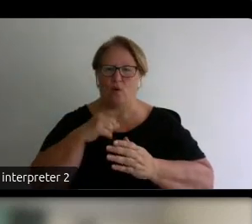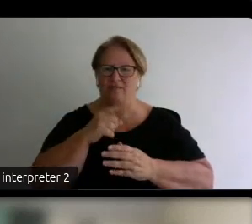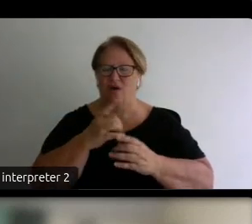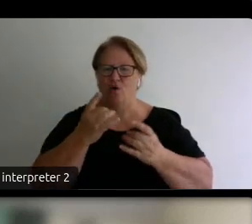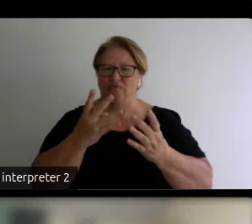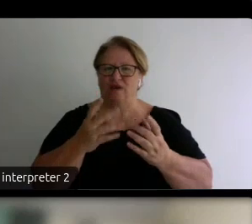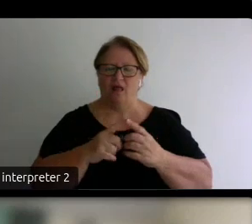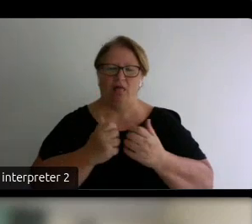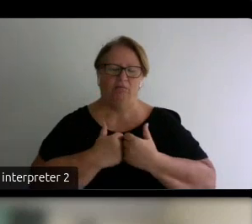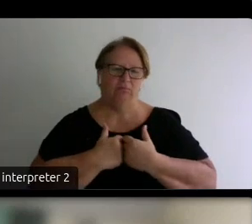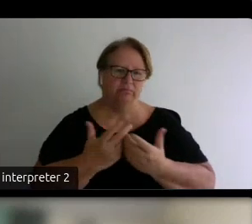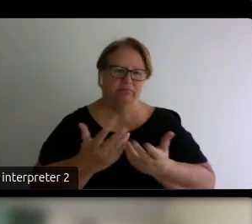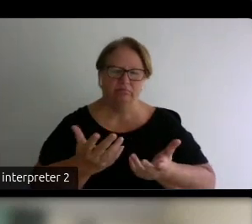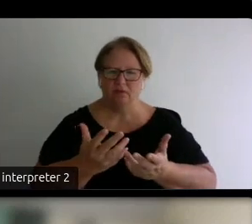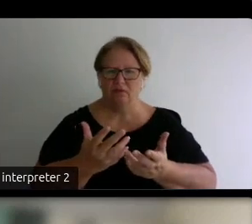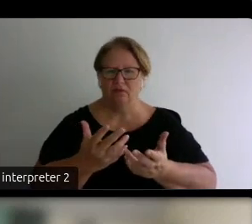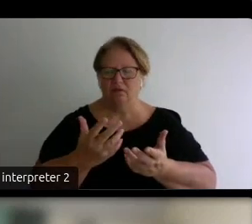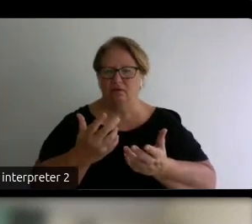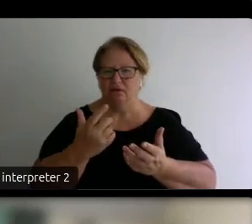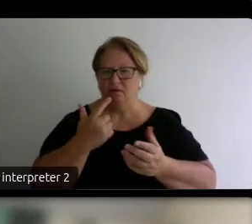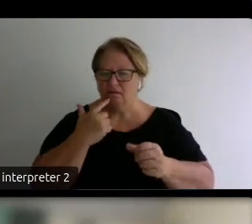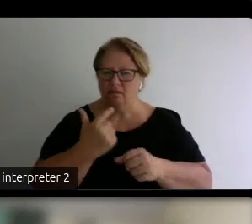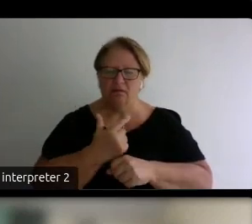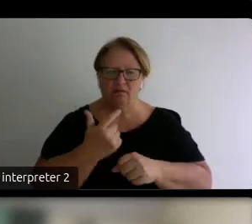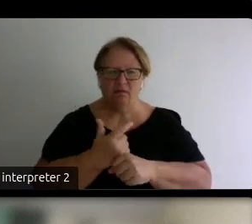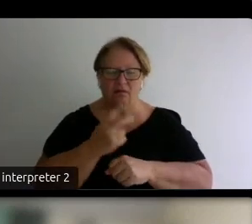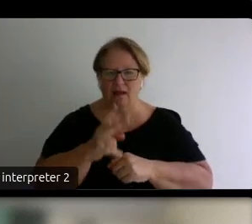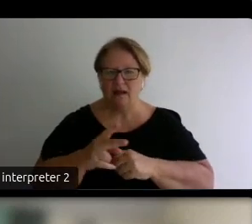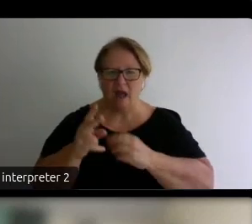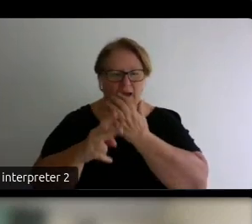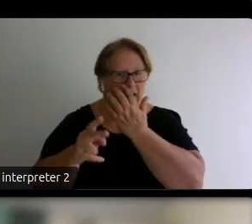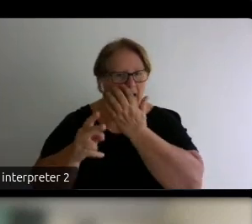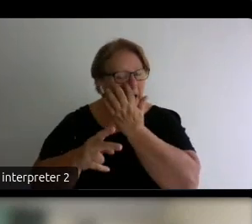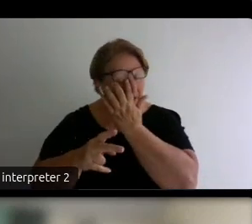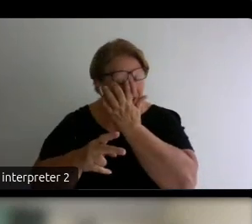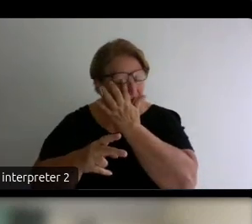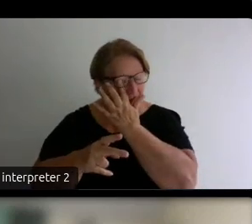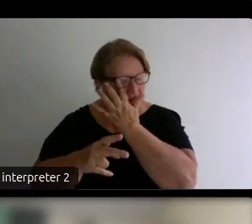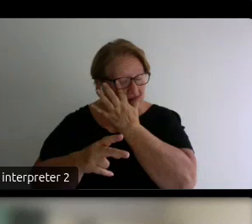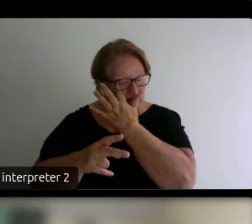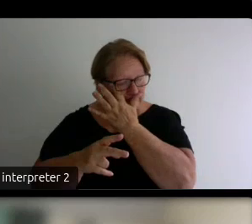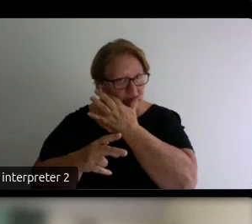their story over and over um to a number of different people. So, by by prepare, you know,